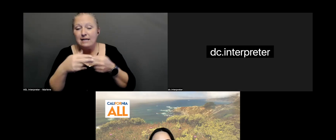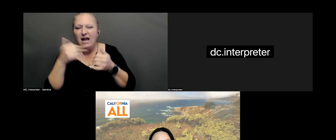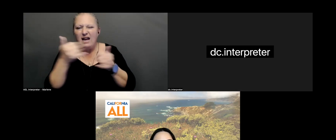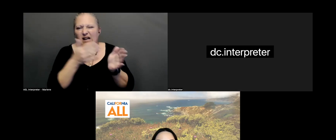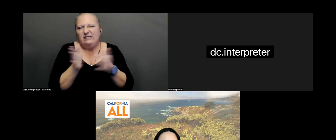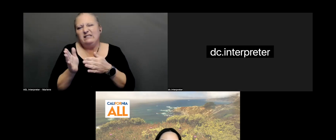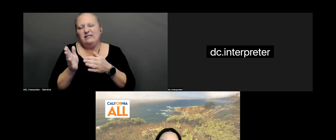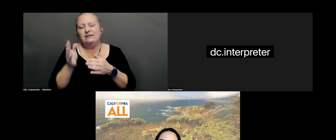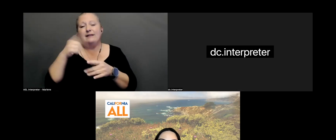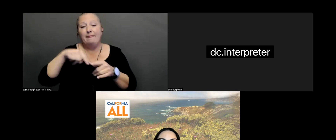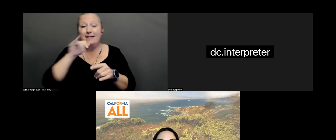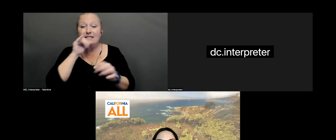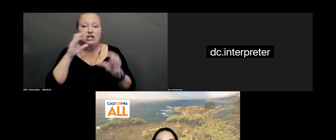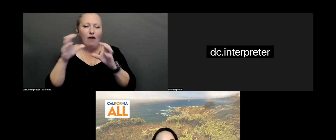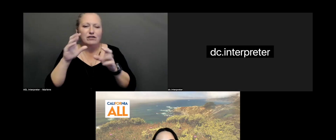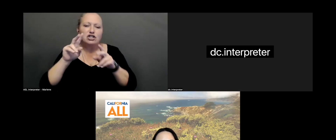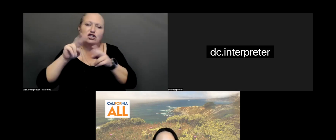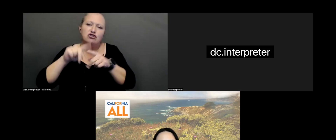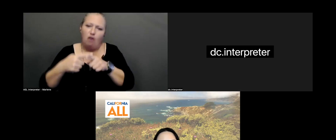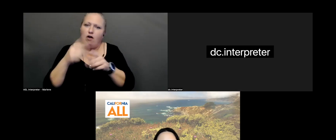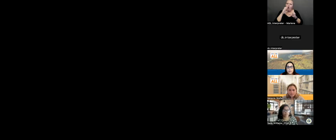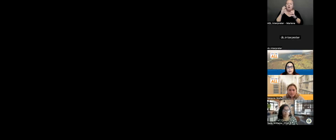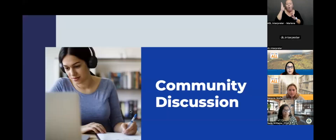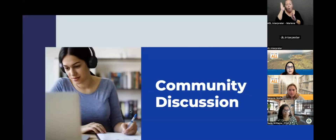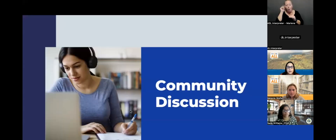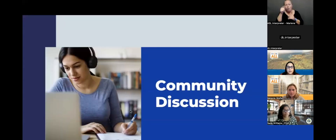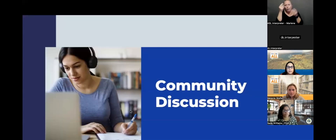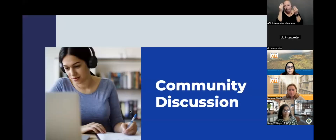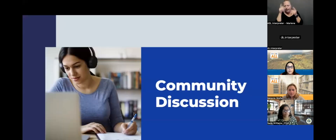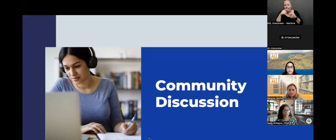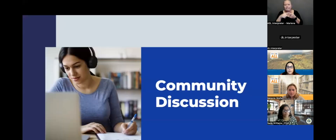This is our conversation starter and I hope that you were thinking about some of the